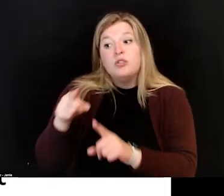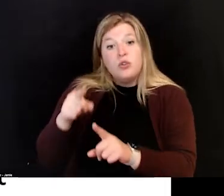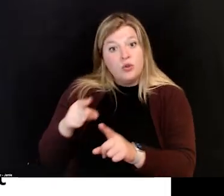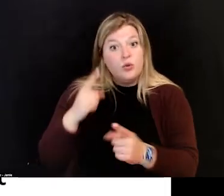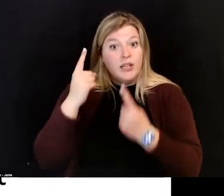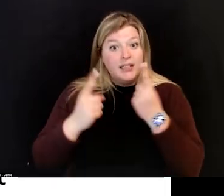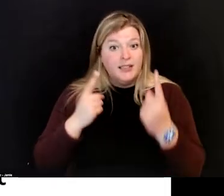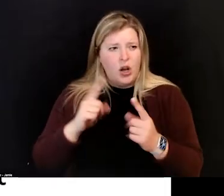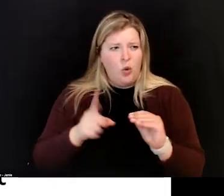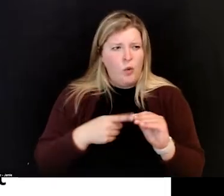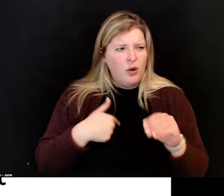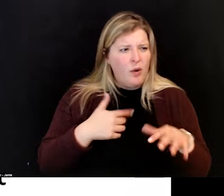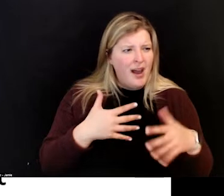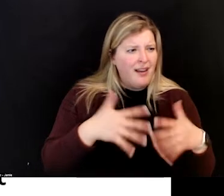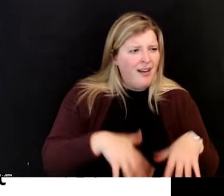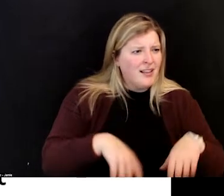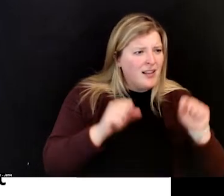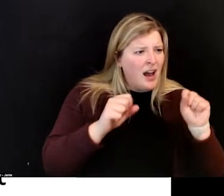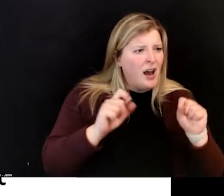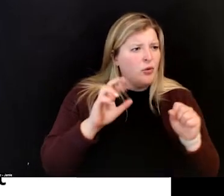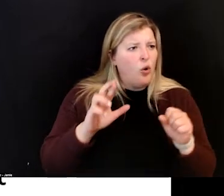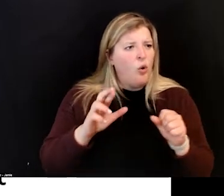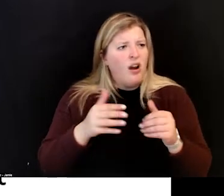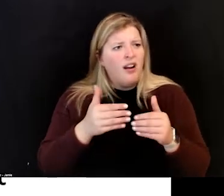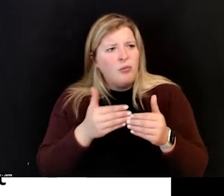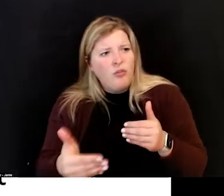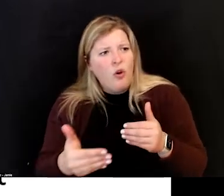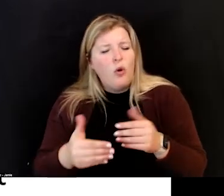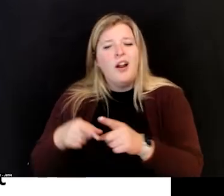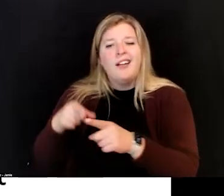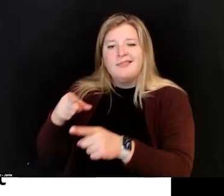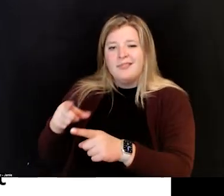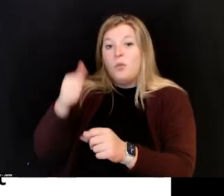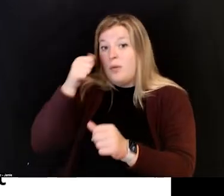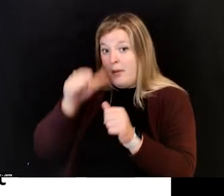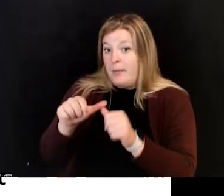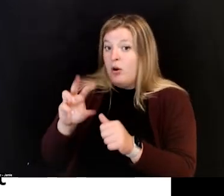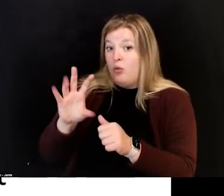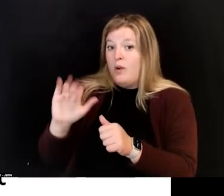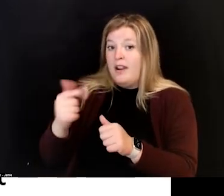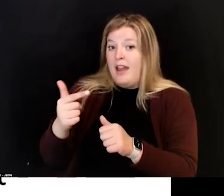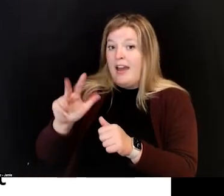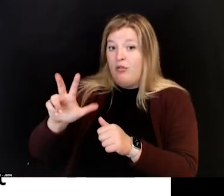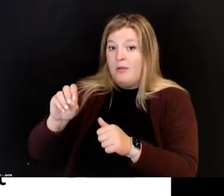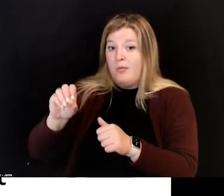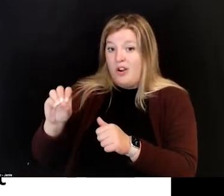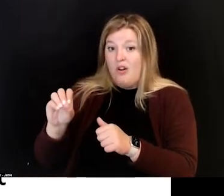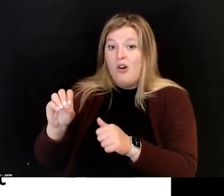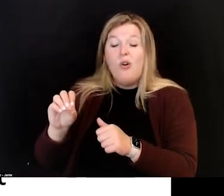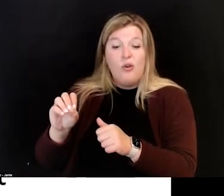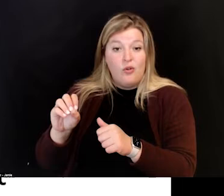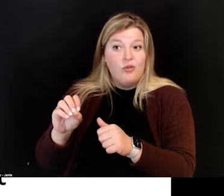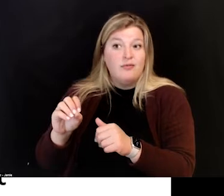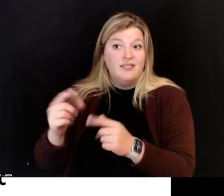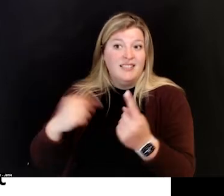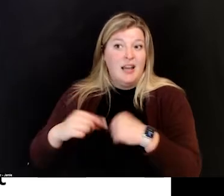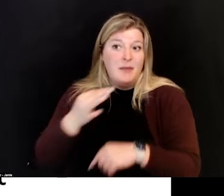when to move forward is also an important one. And I think the last slide is opening the question-and-answer session.